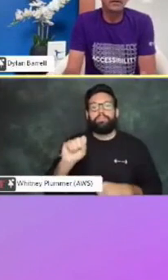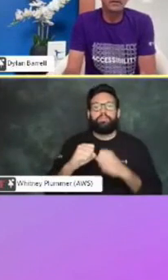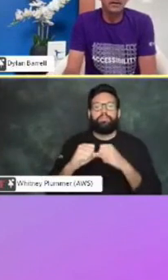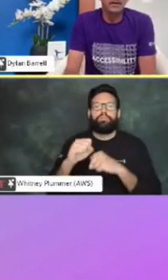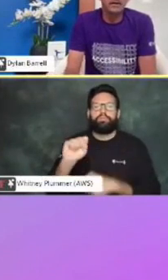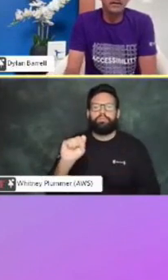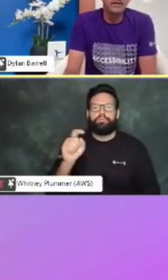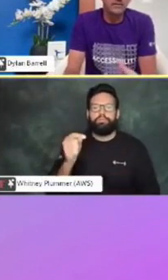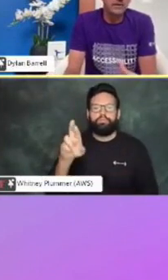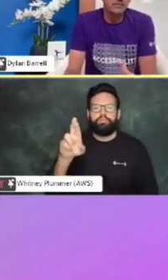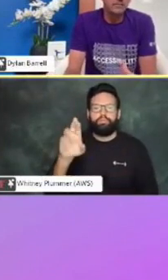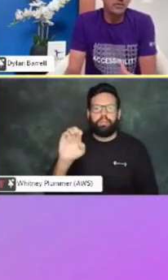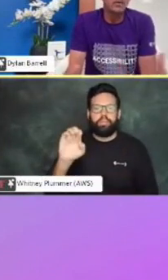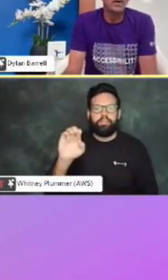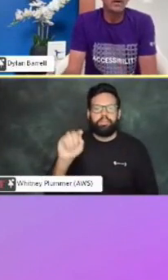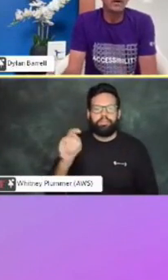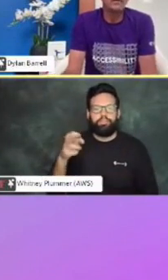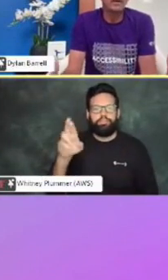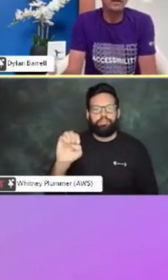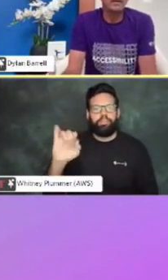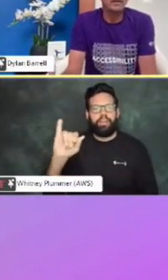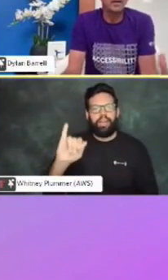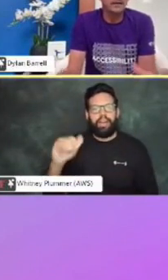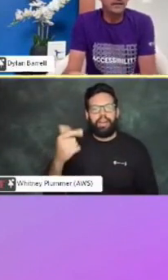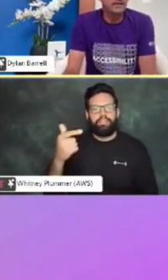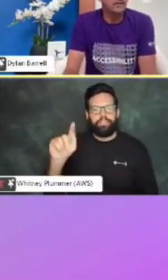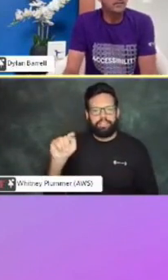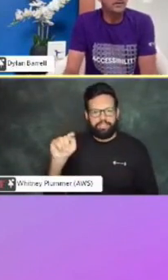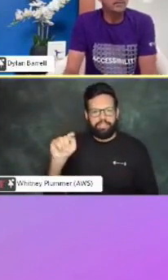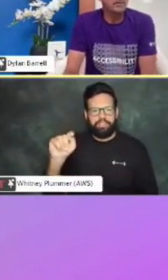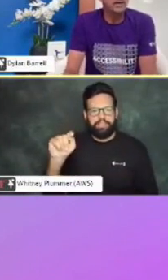that were in individual very small, intelligent guided tests and we put them together